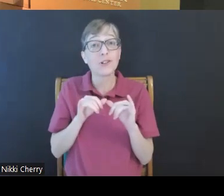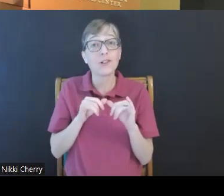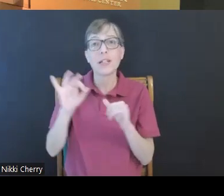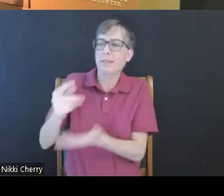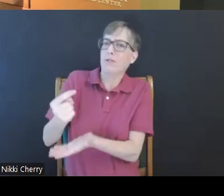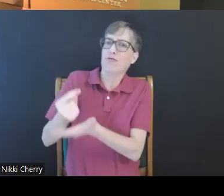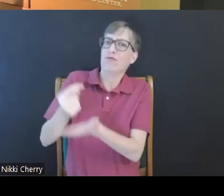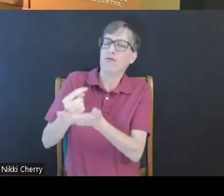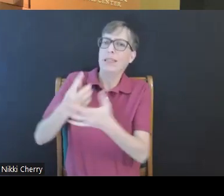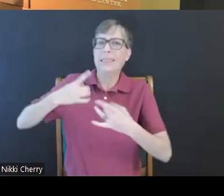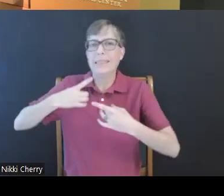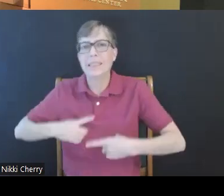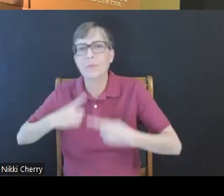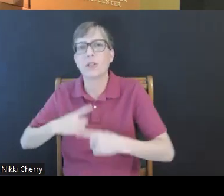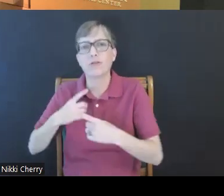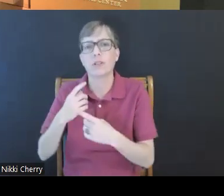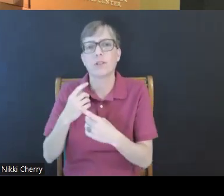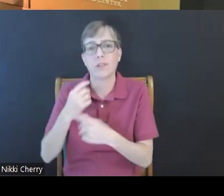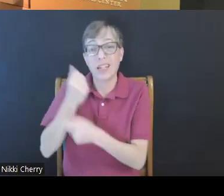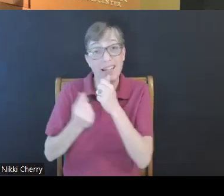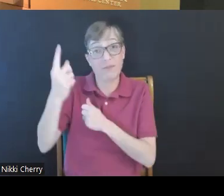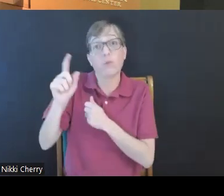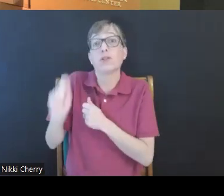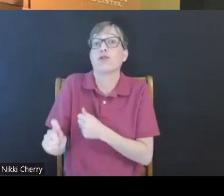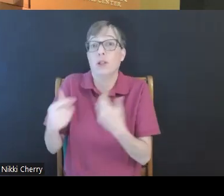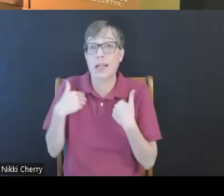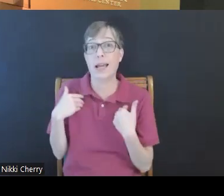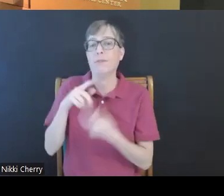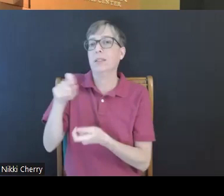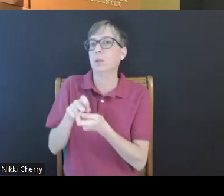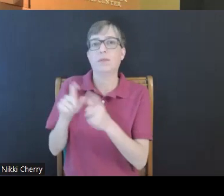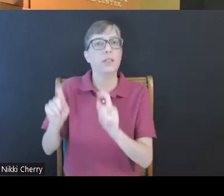depression in that clinic should have a phq9 every time they come in we're treating anxiety we track